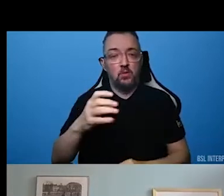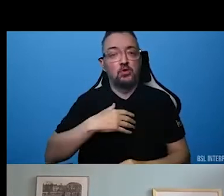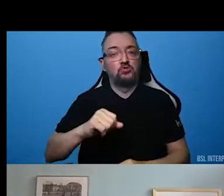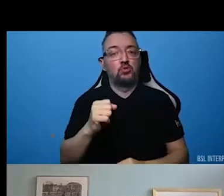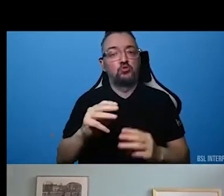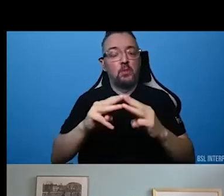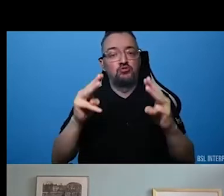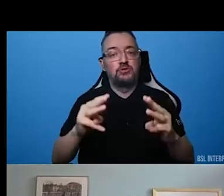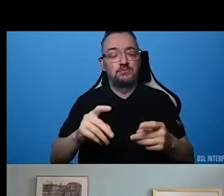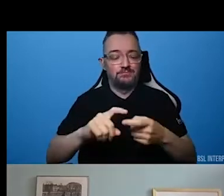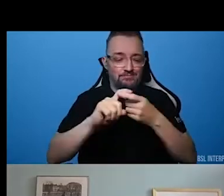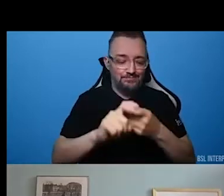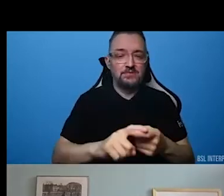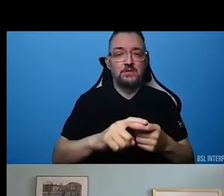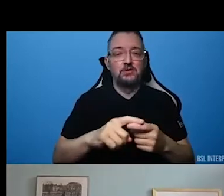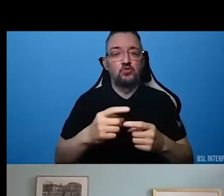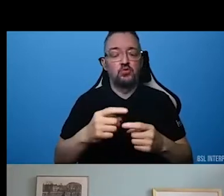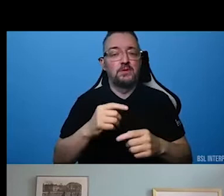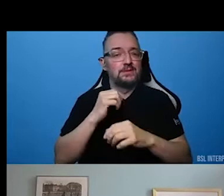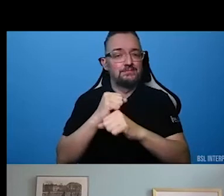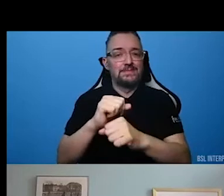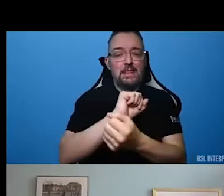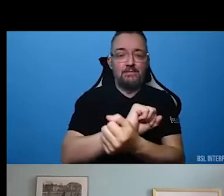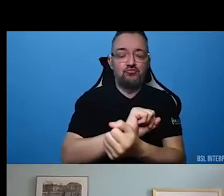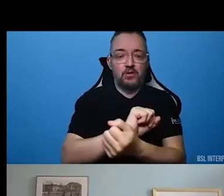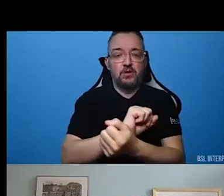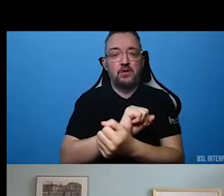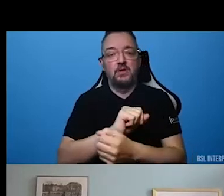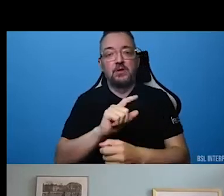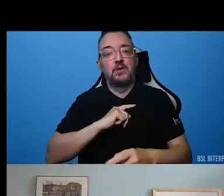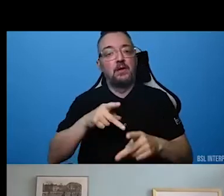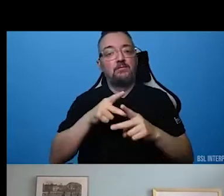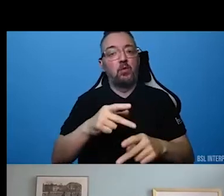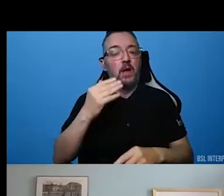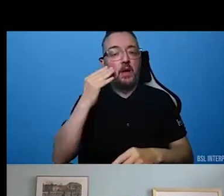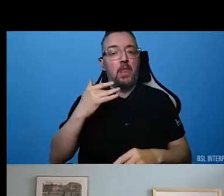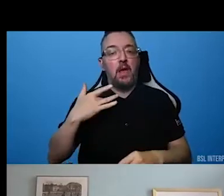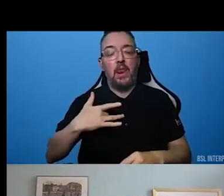dedicated to slavery and empire. Following the Black Lives Matter protests in 2020